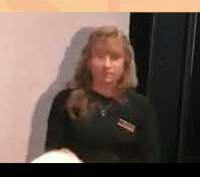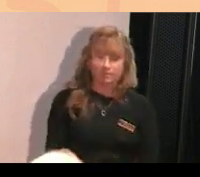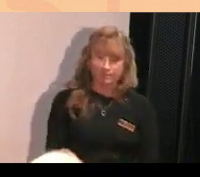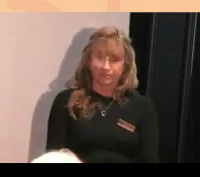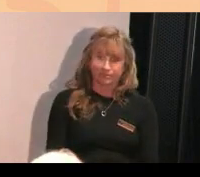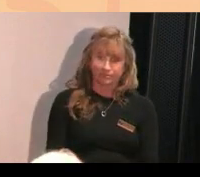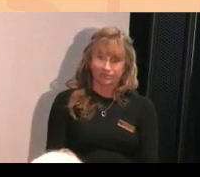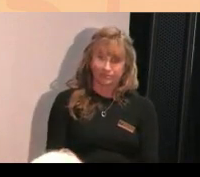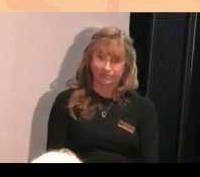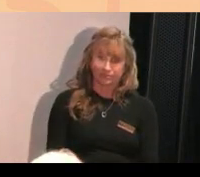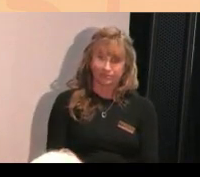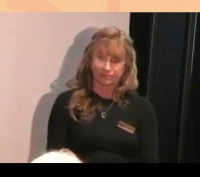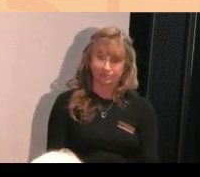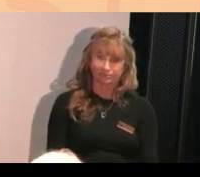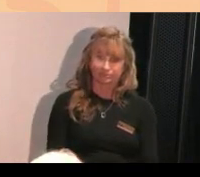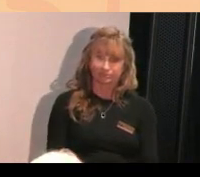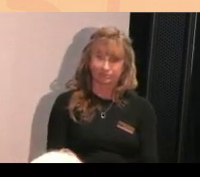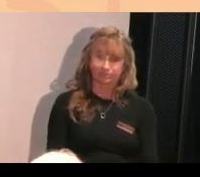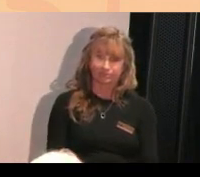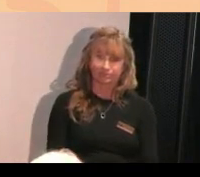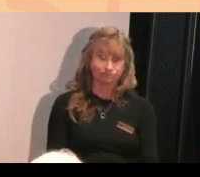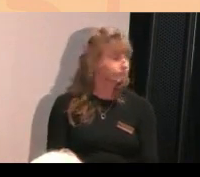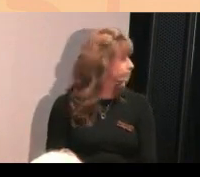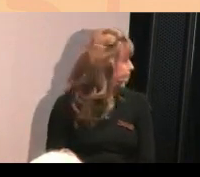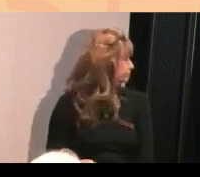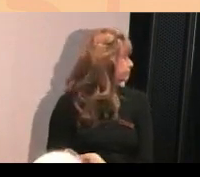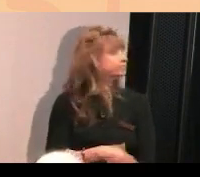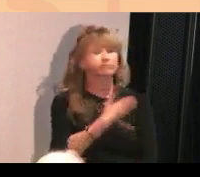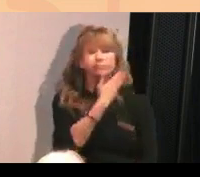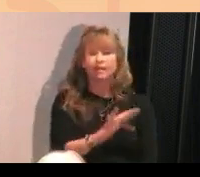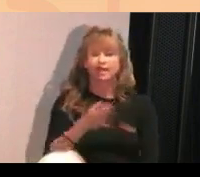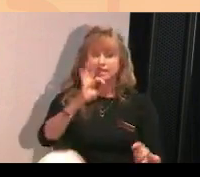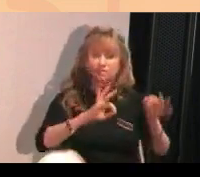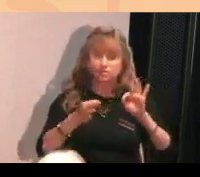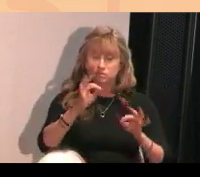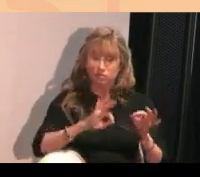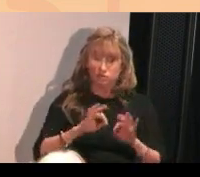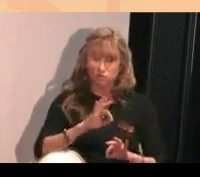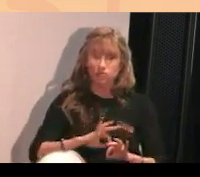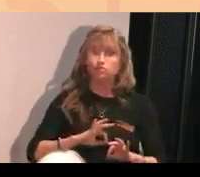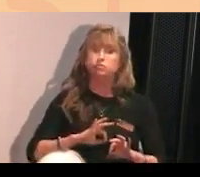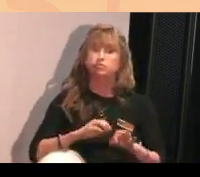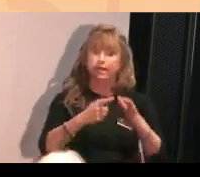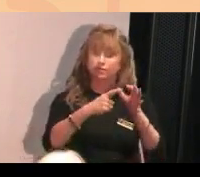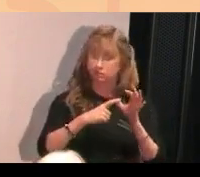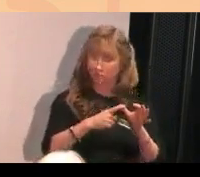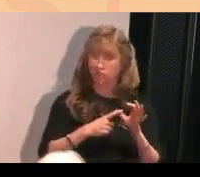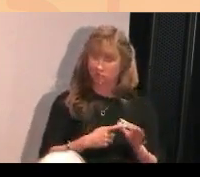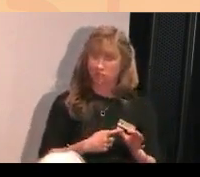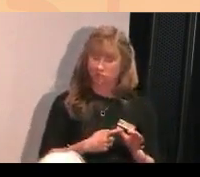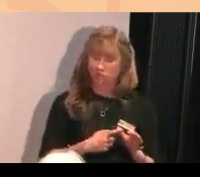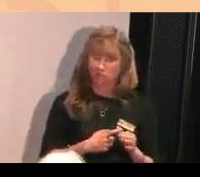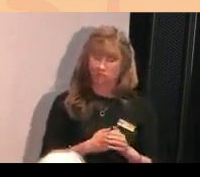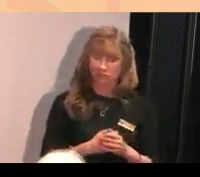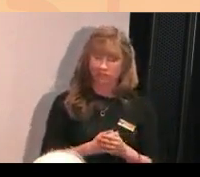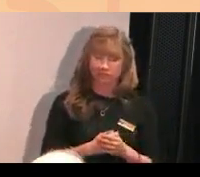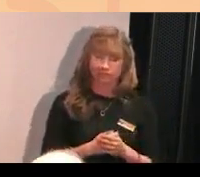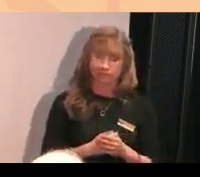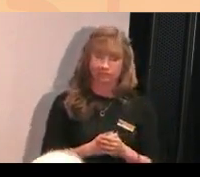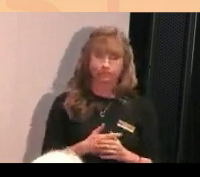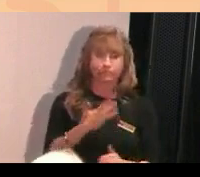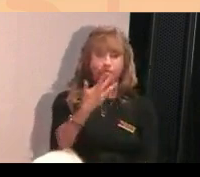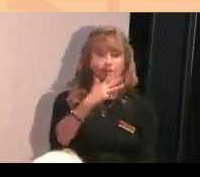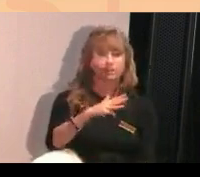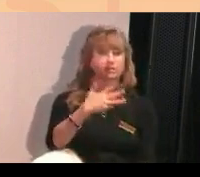these are the survey responses to what should be covered by a NIACA 95 percent of First Nation